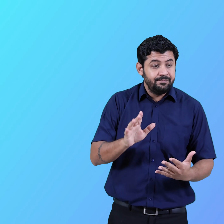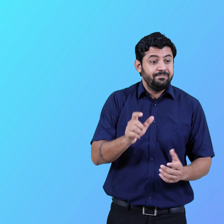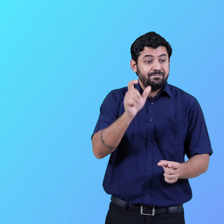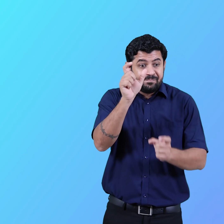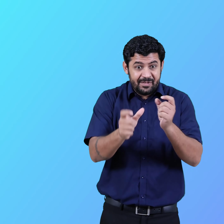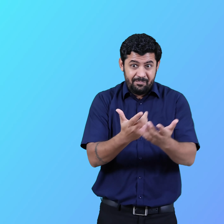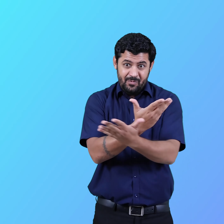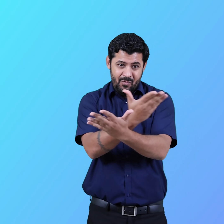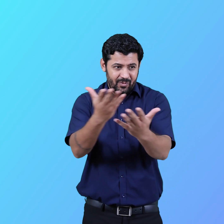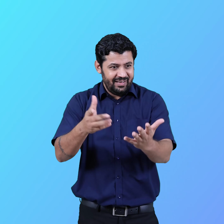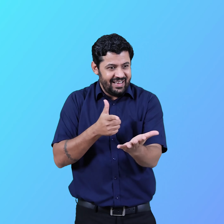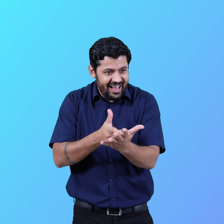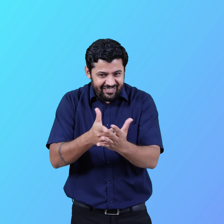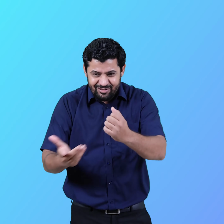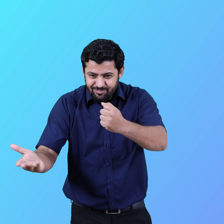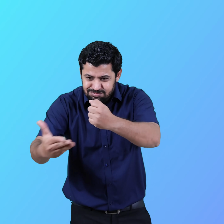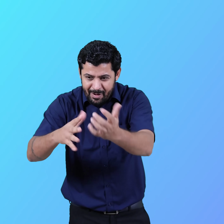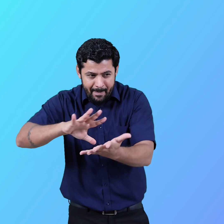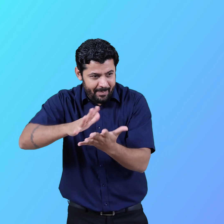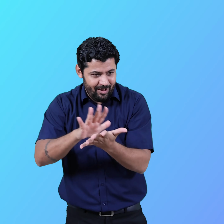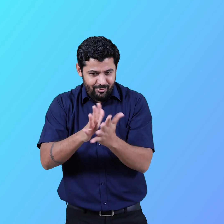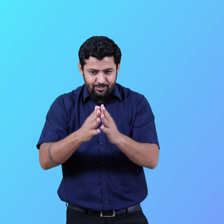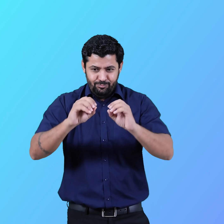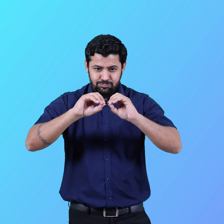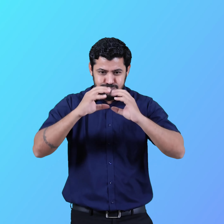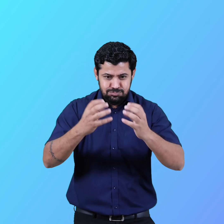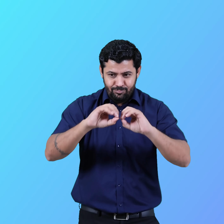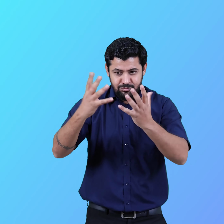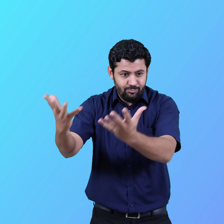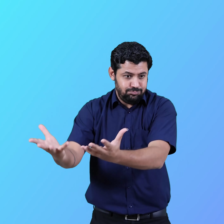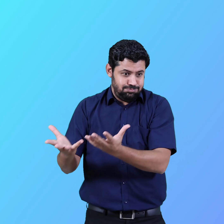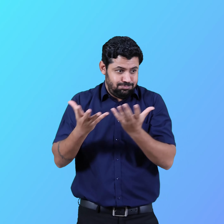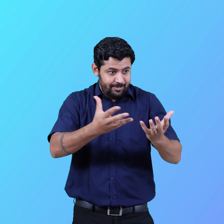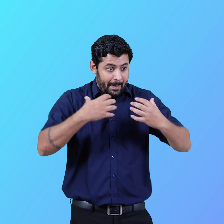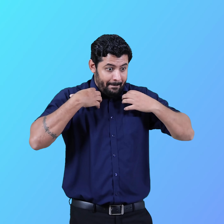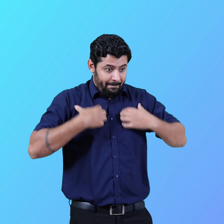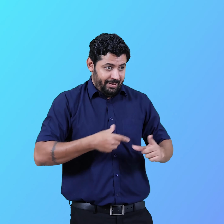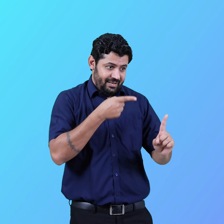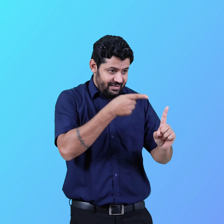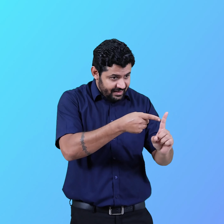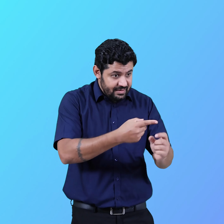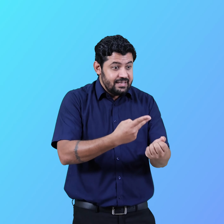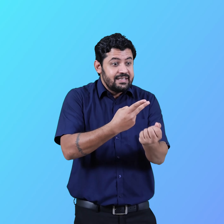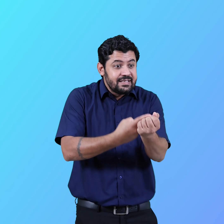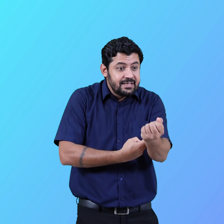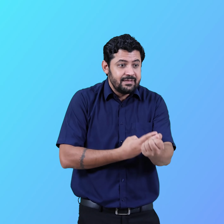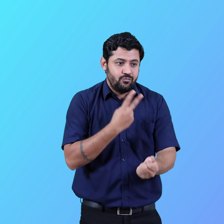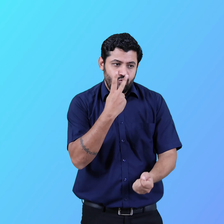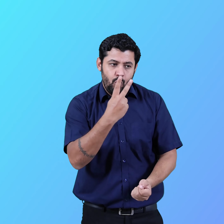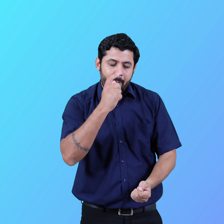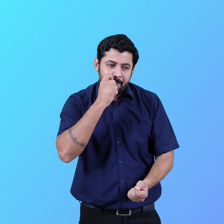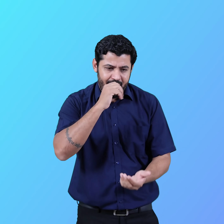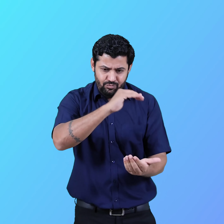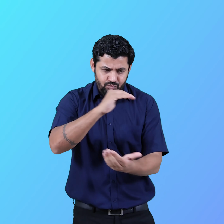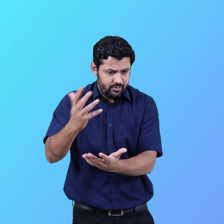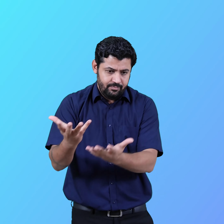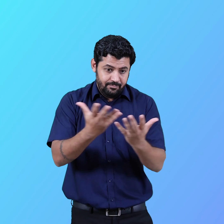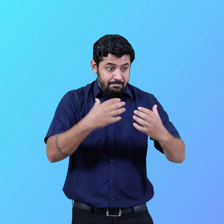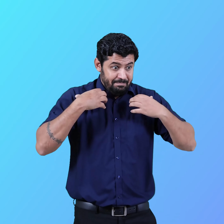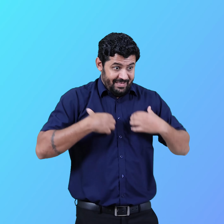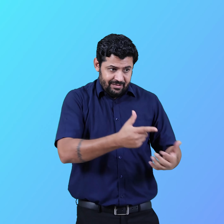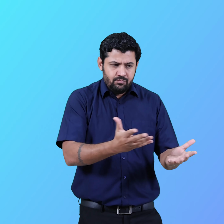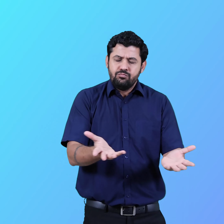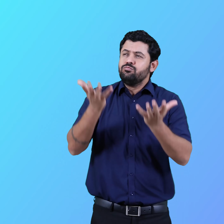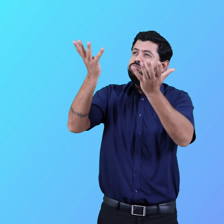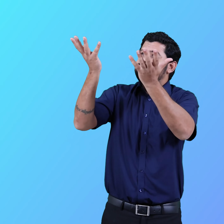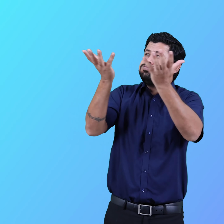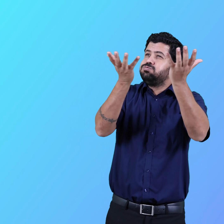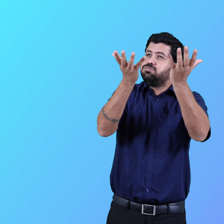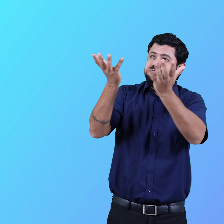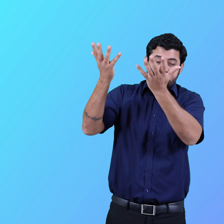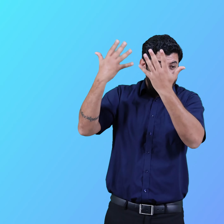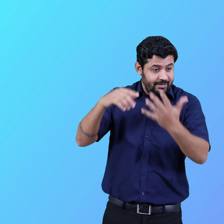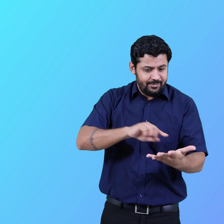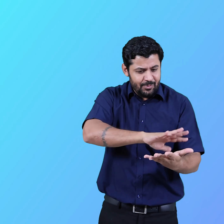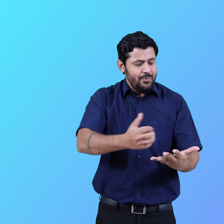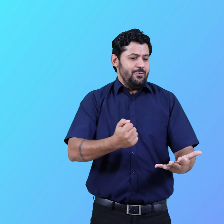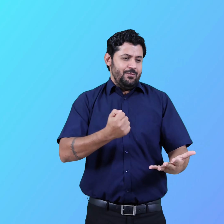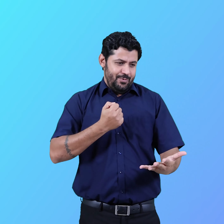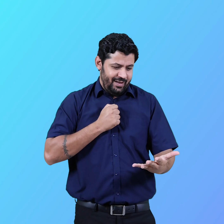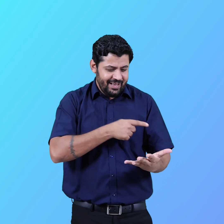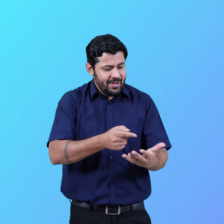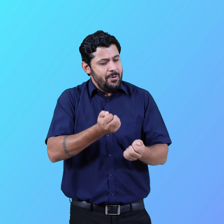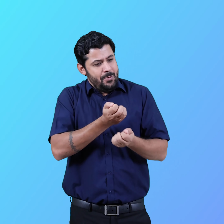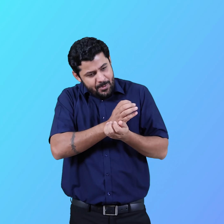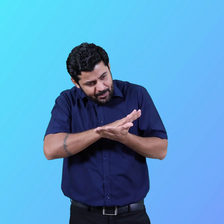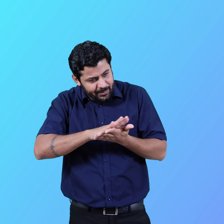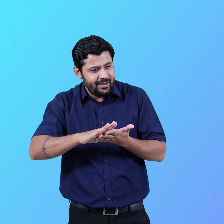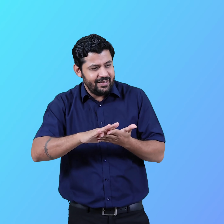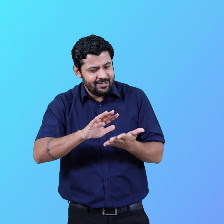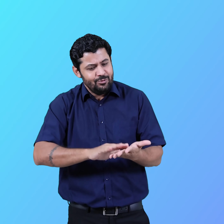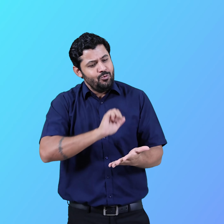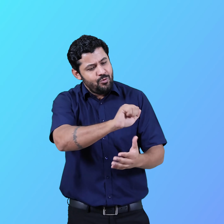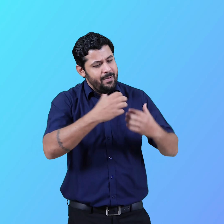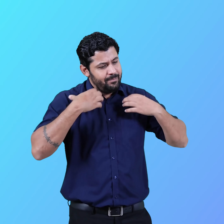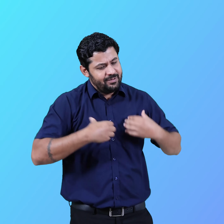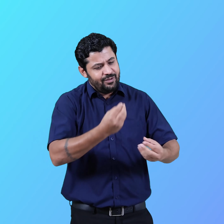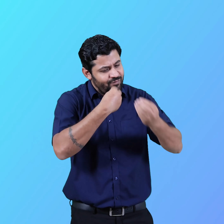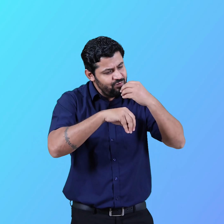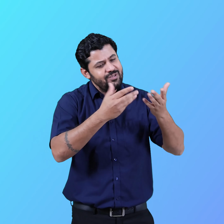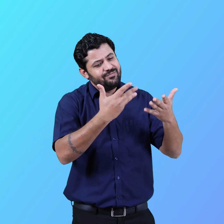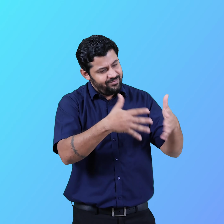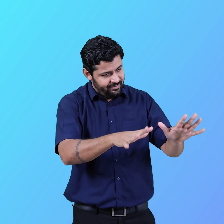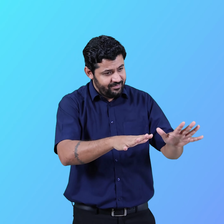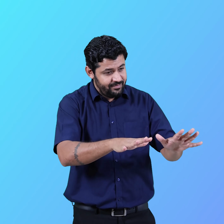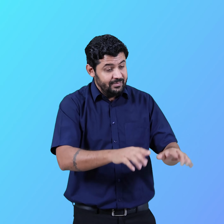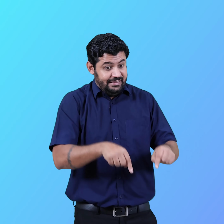“The priest will lift them up with the bread from the first harvest to show they were offered with the two lambs before the LORD. They are holy to the LORD. They will belong to the priest.